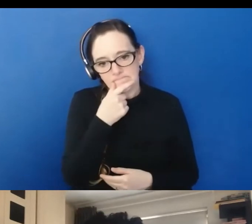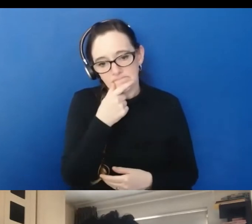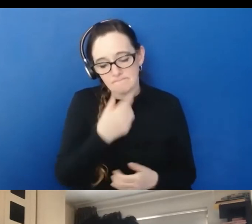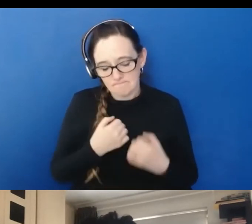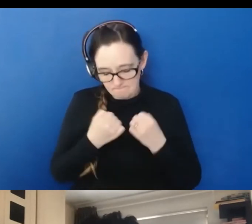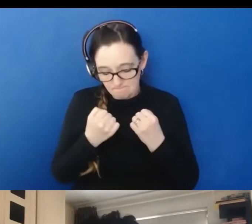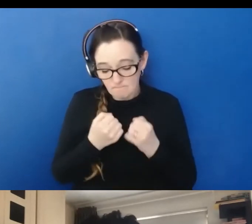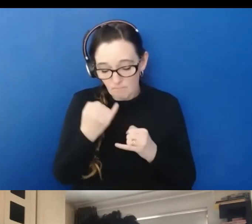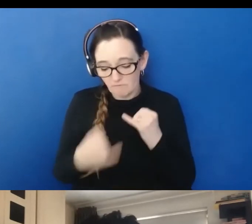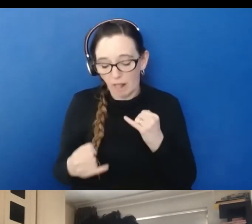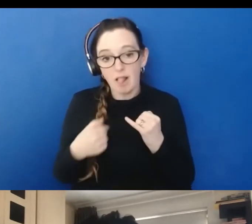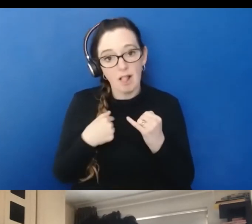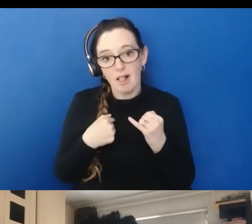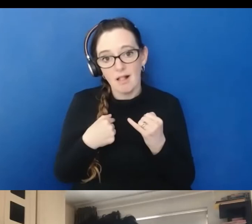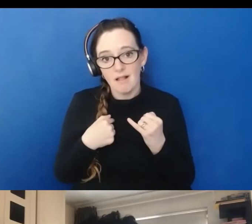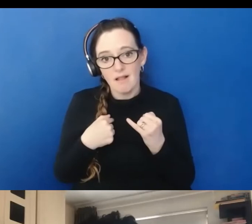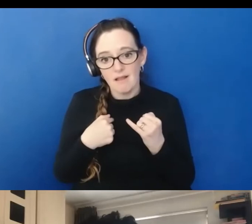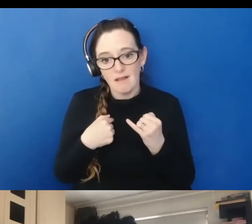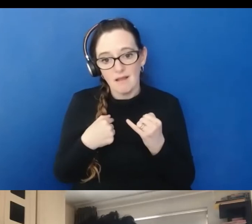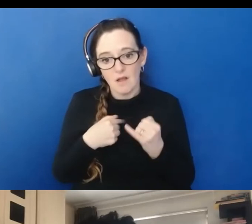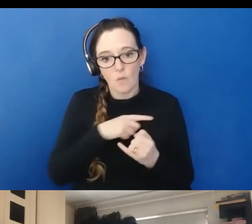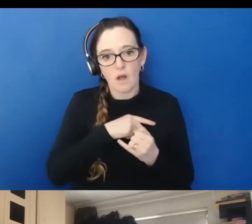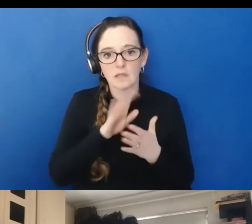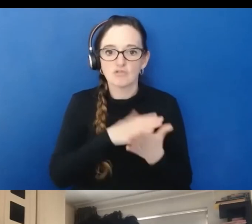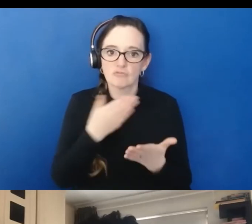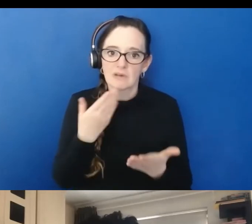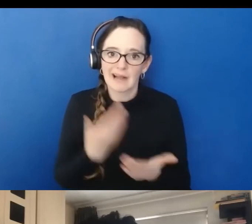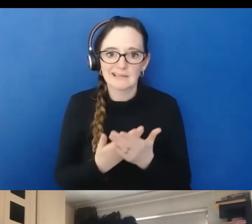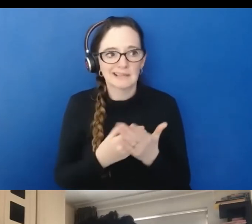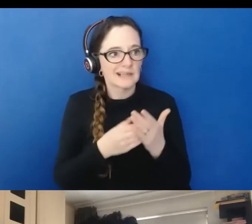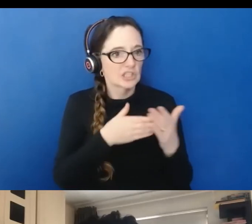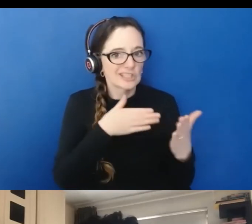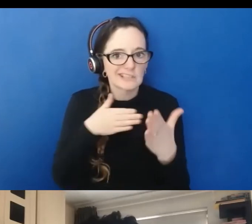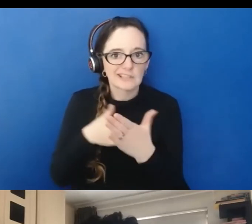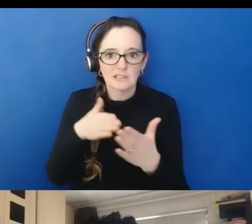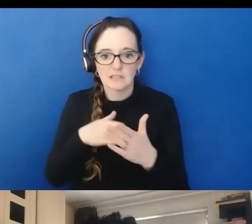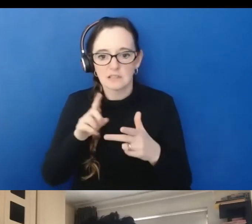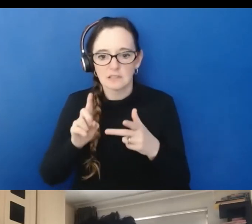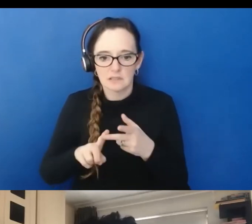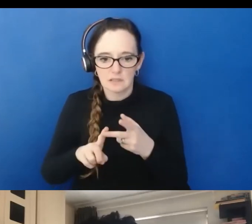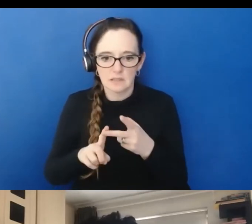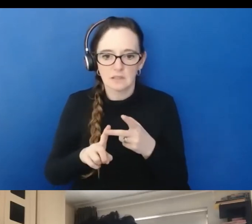Because there is an issue of translation, there s an issue of many things but we re